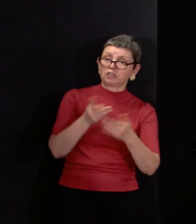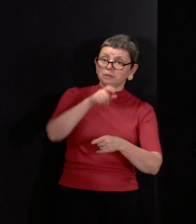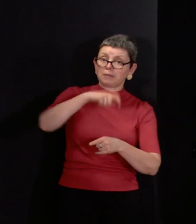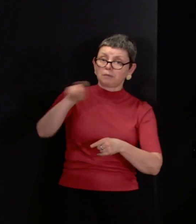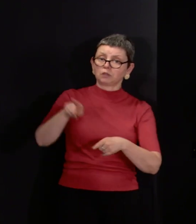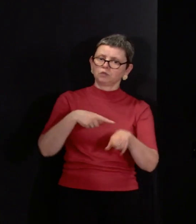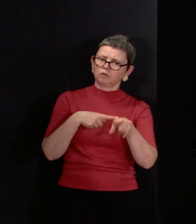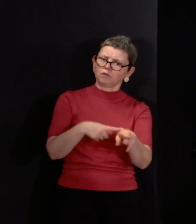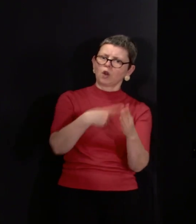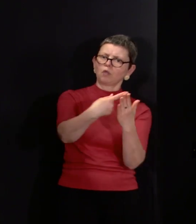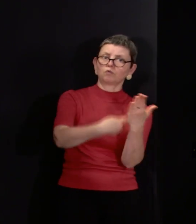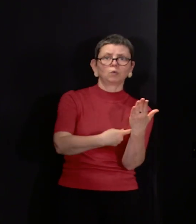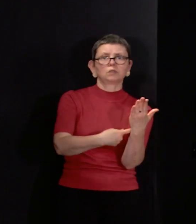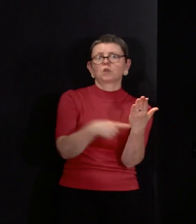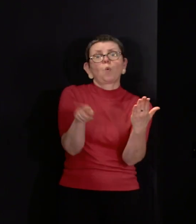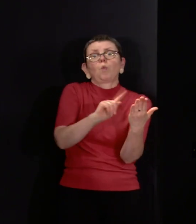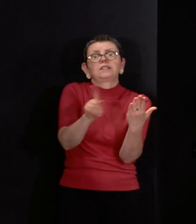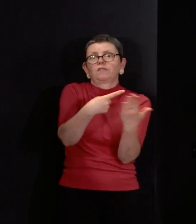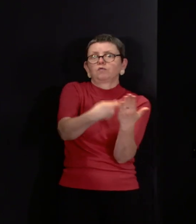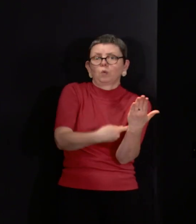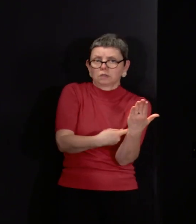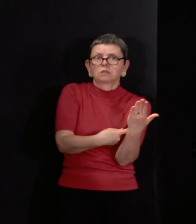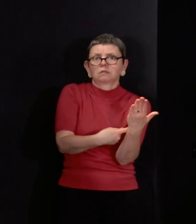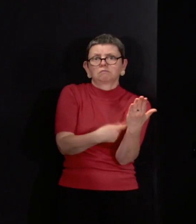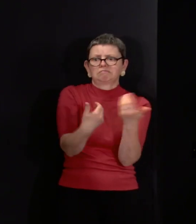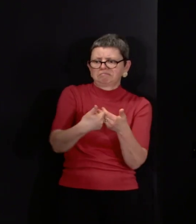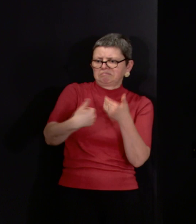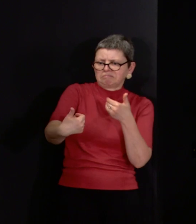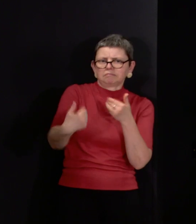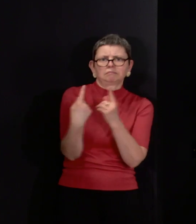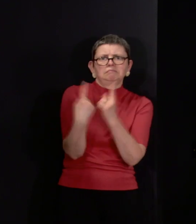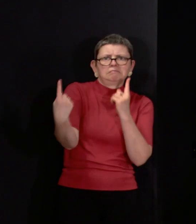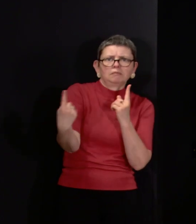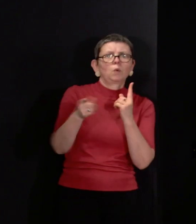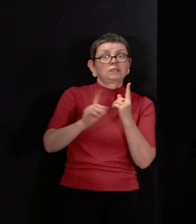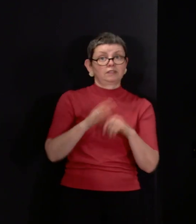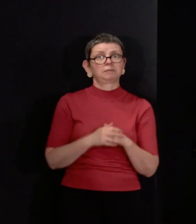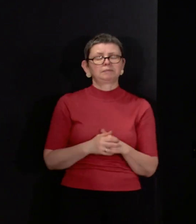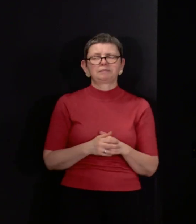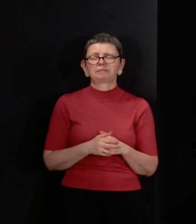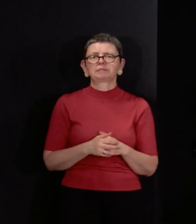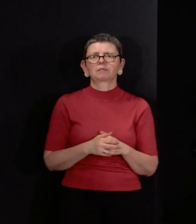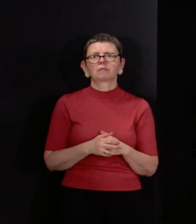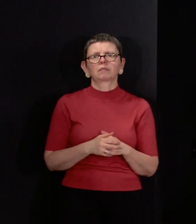distancing guidance for the broader public health imperative. But equally, there's still